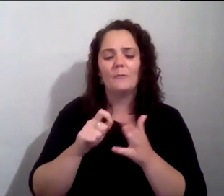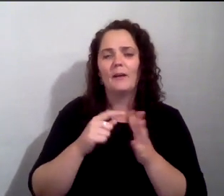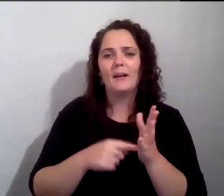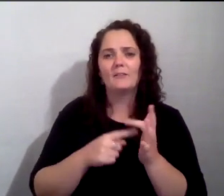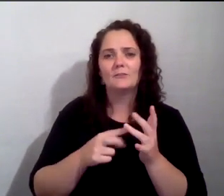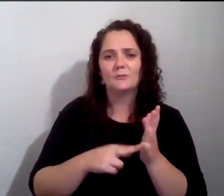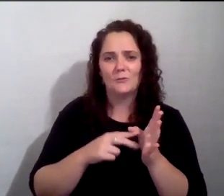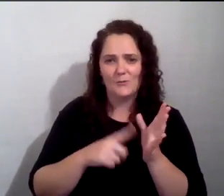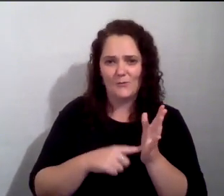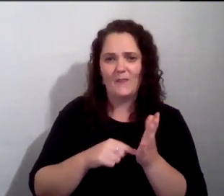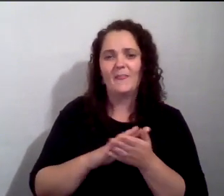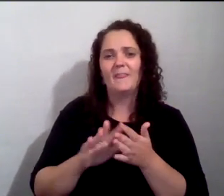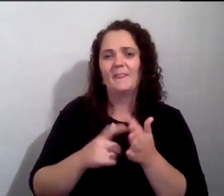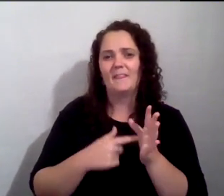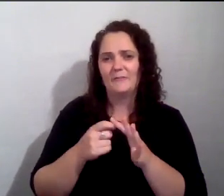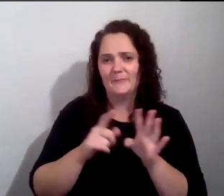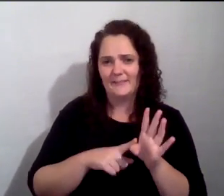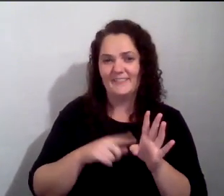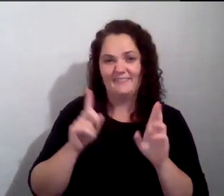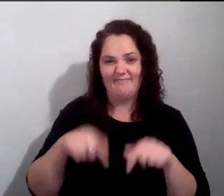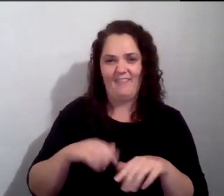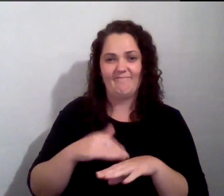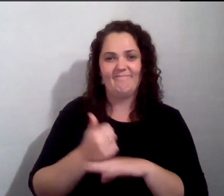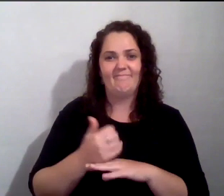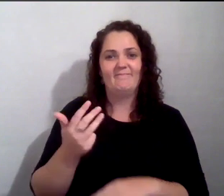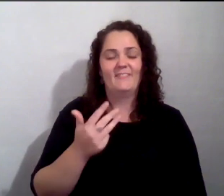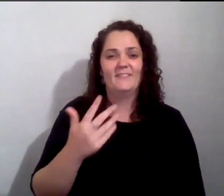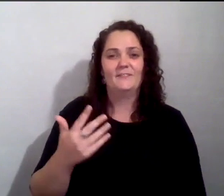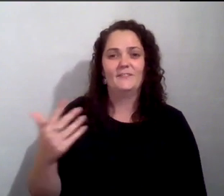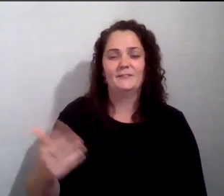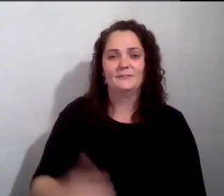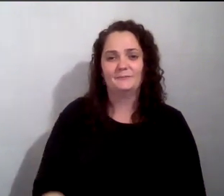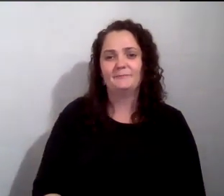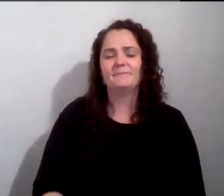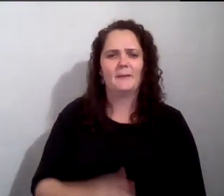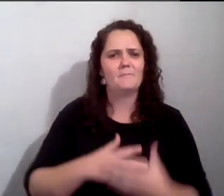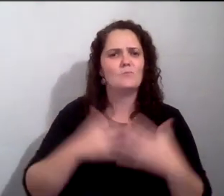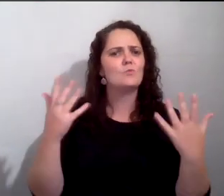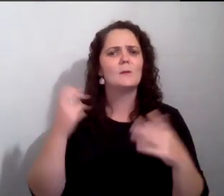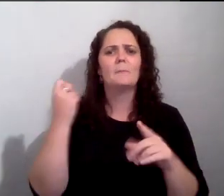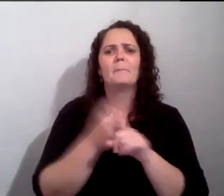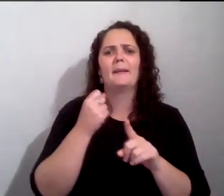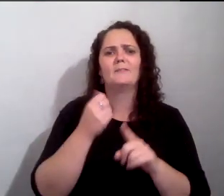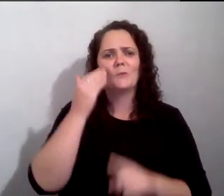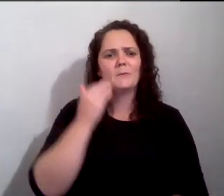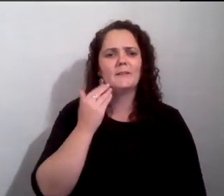So it's a history that had a huge impact particularly on women here in Brisbane.